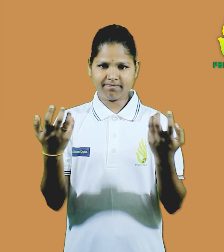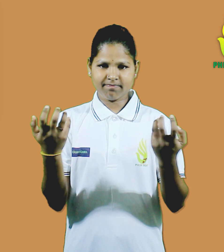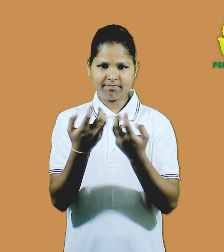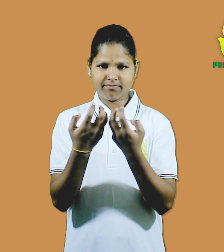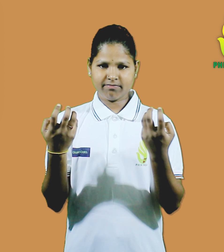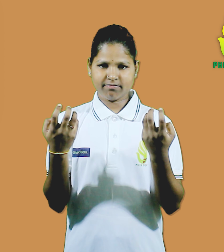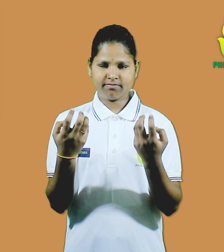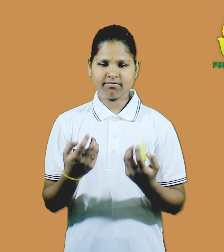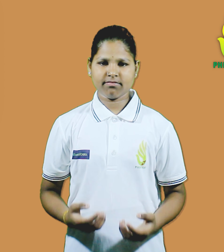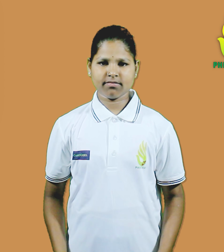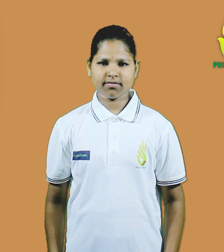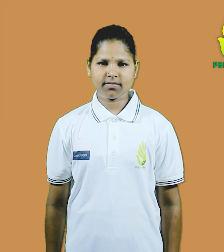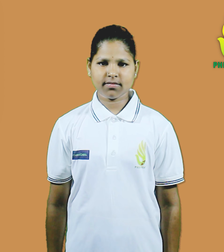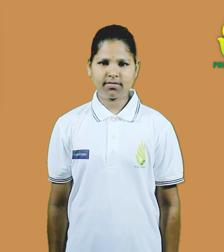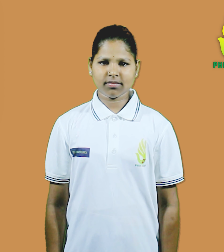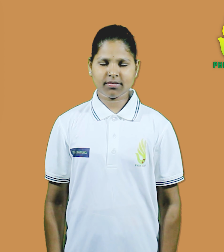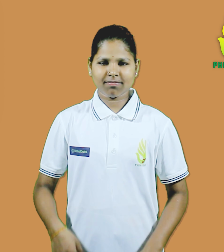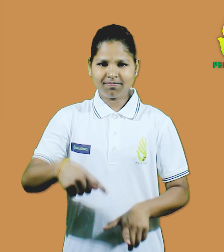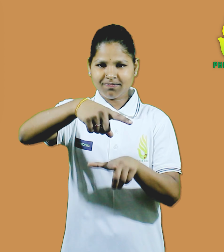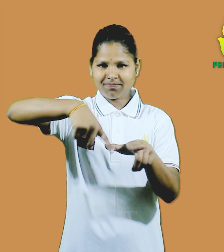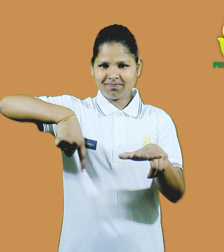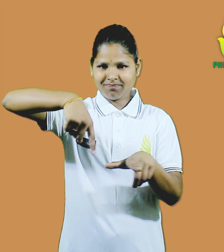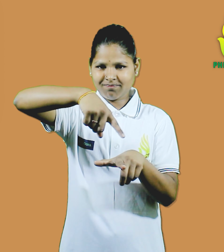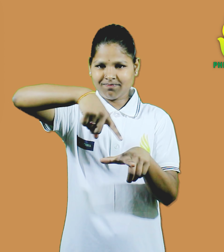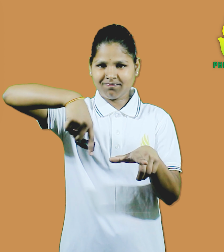Rubber Ruler